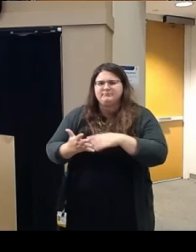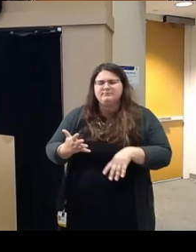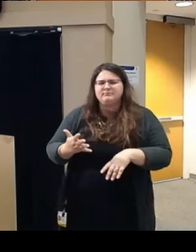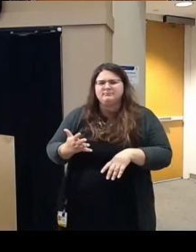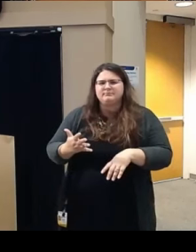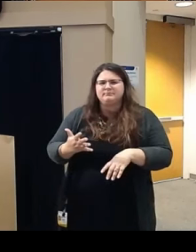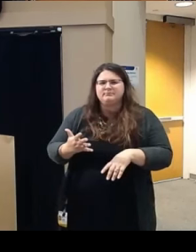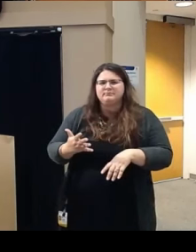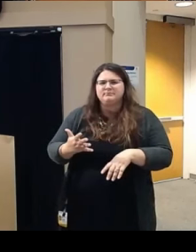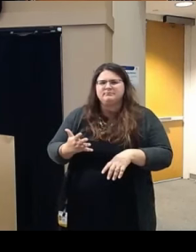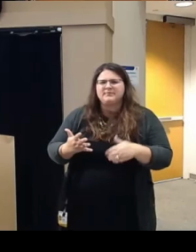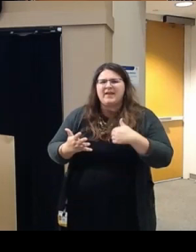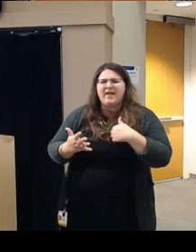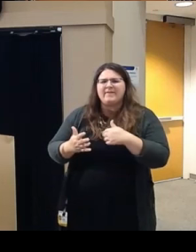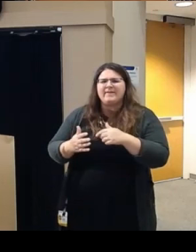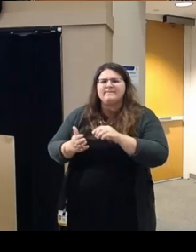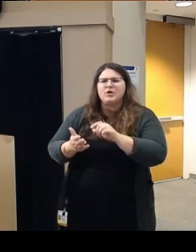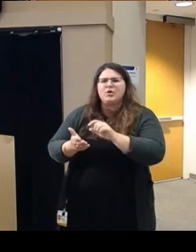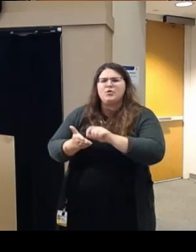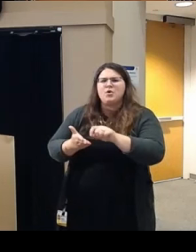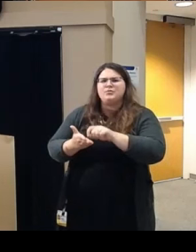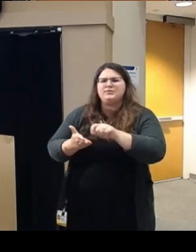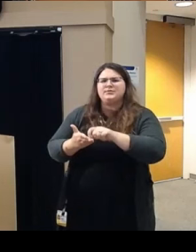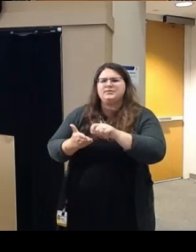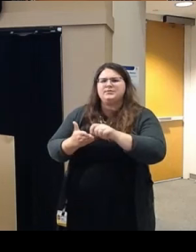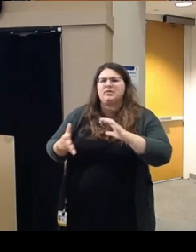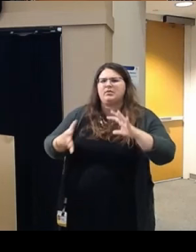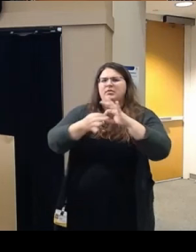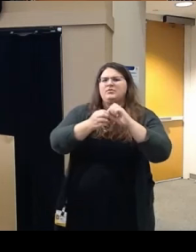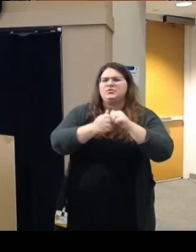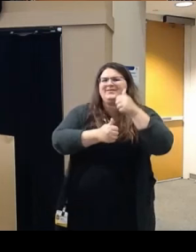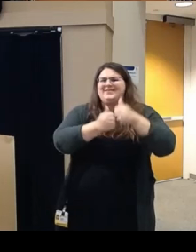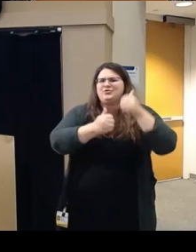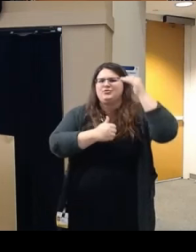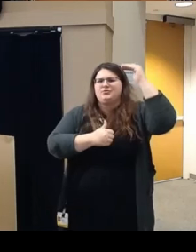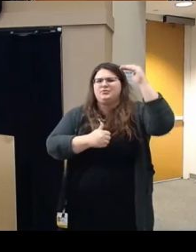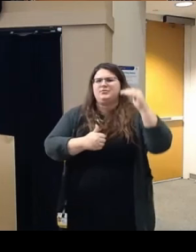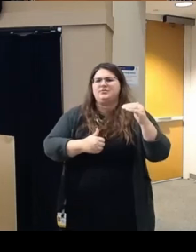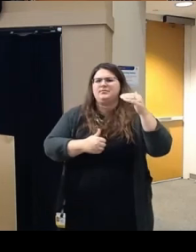st's chart so this is only a part of the note for now I'm going to ask you um to talk about